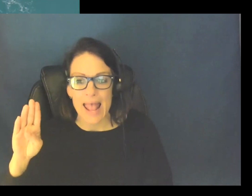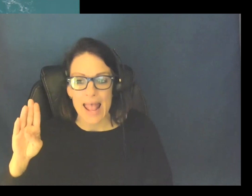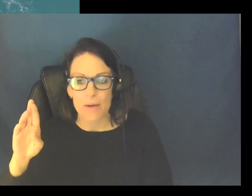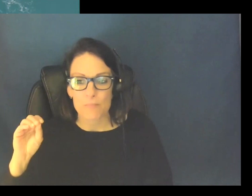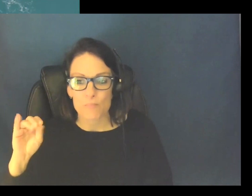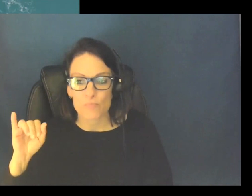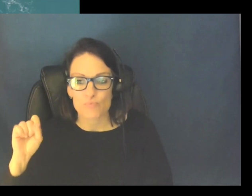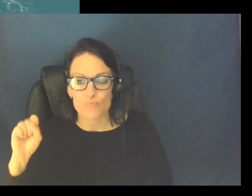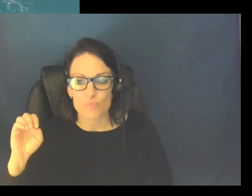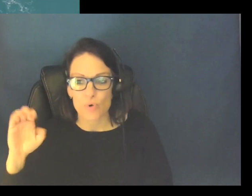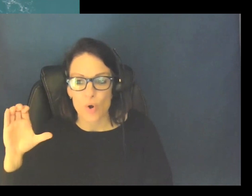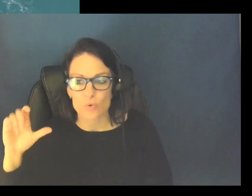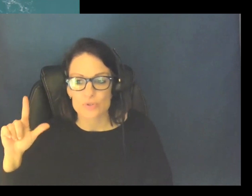Thank you, Arav.